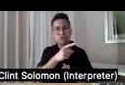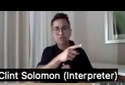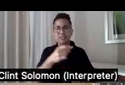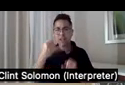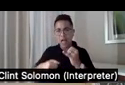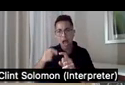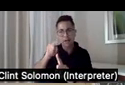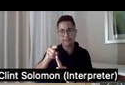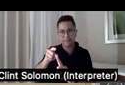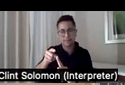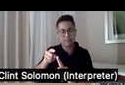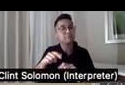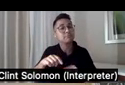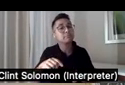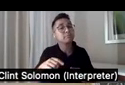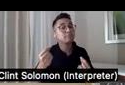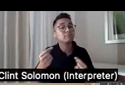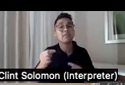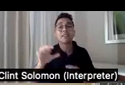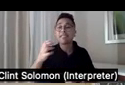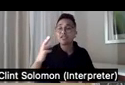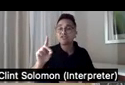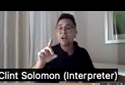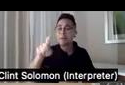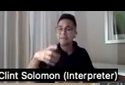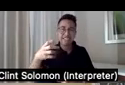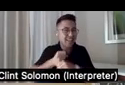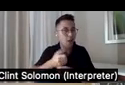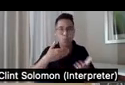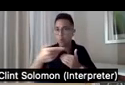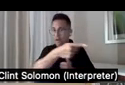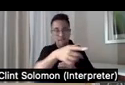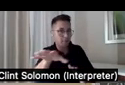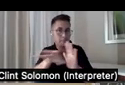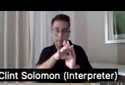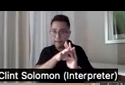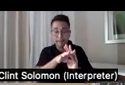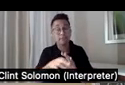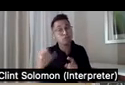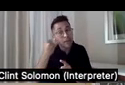and that is that the child must get what he or she selects so if the child doesn't seem happy with it